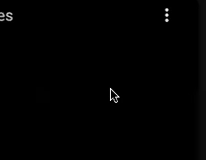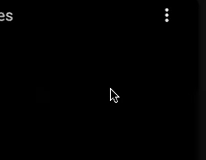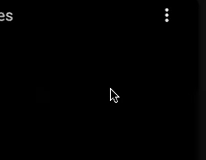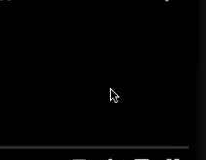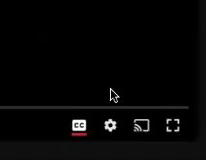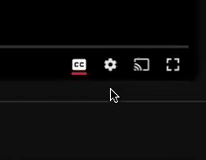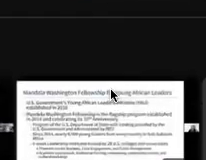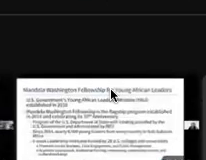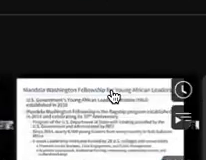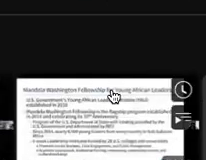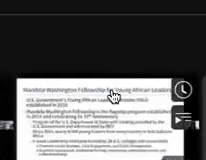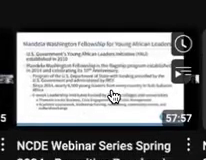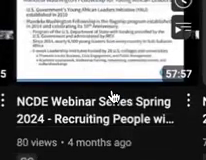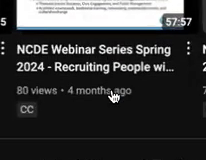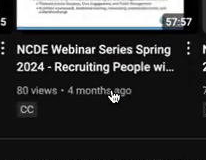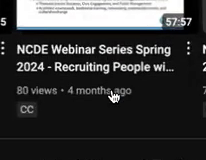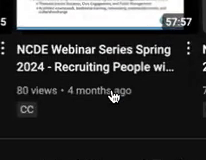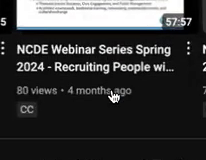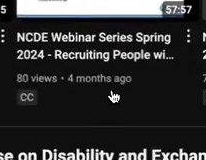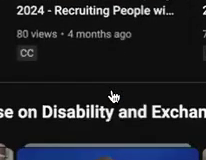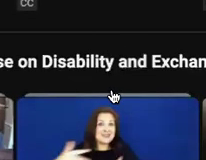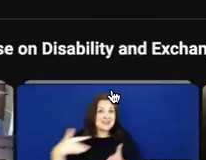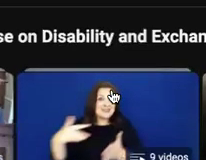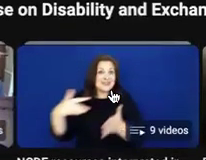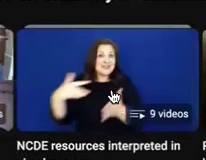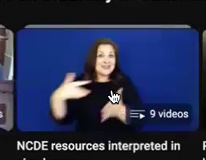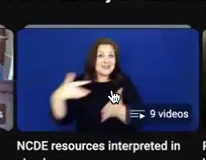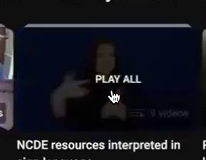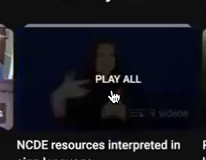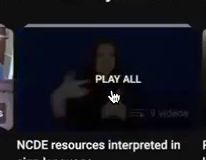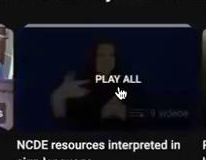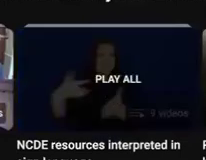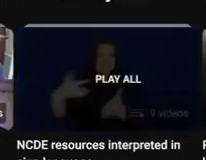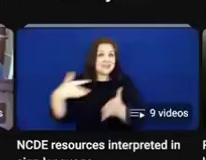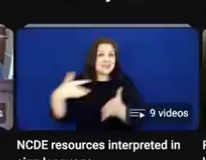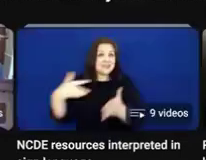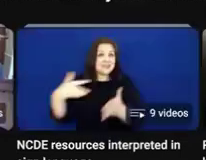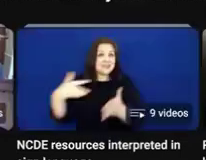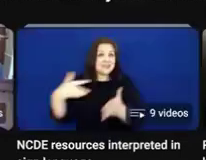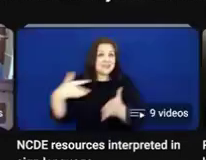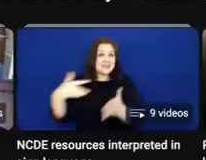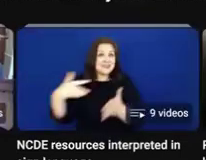Here you’ll find webinars and podcasts on a variety of topics.